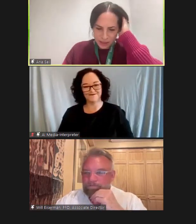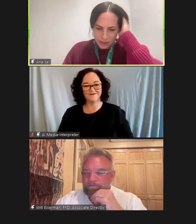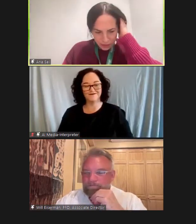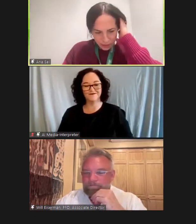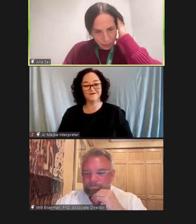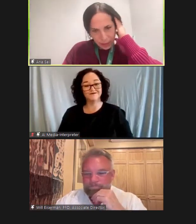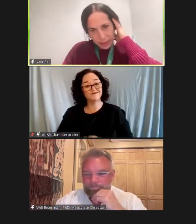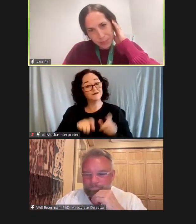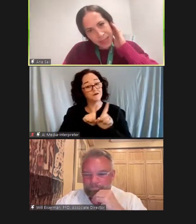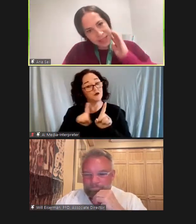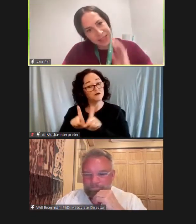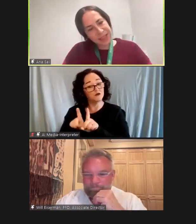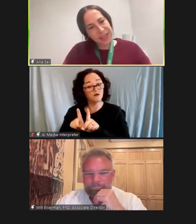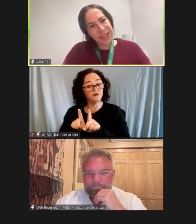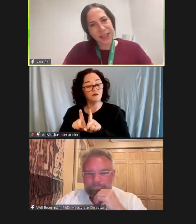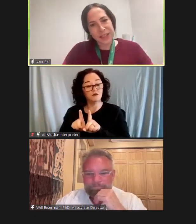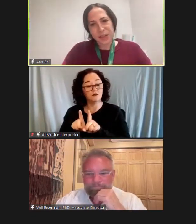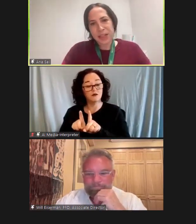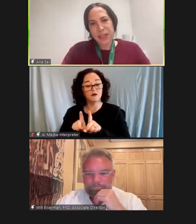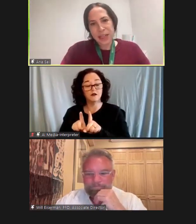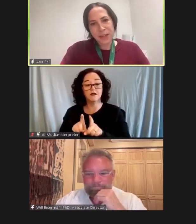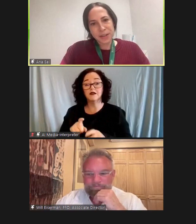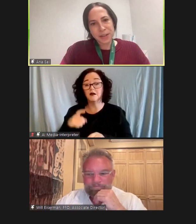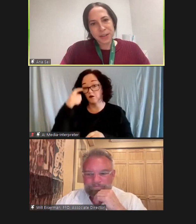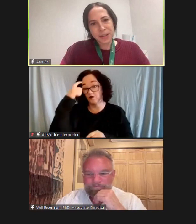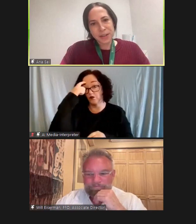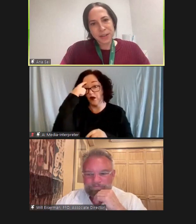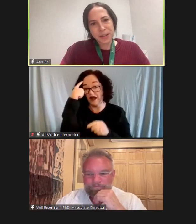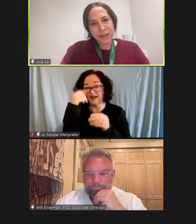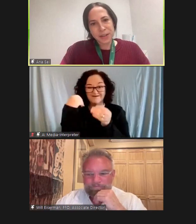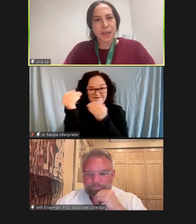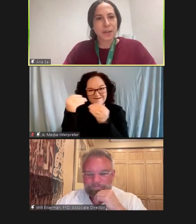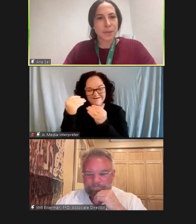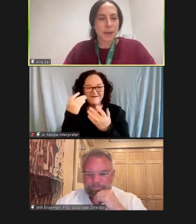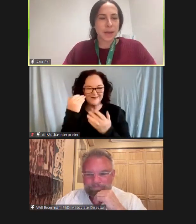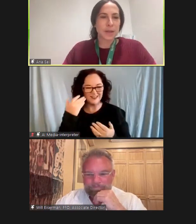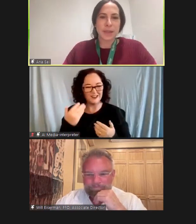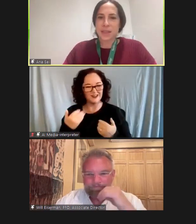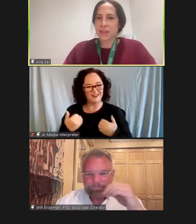the brain plasticity these early years